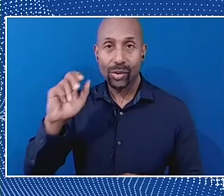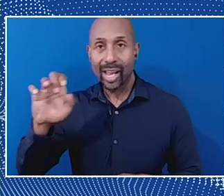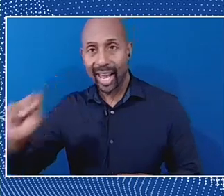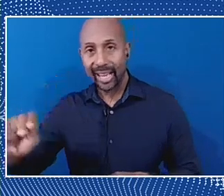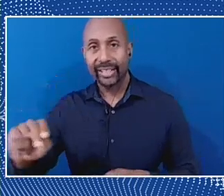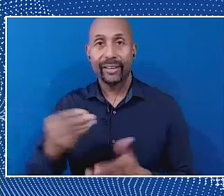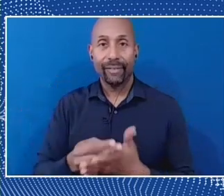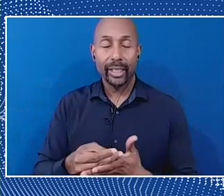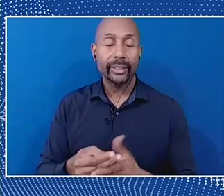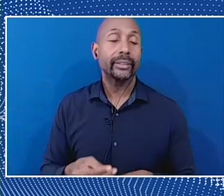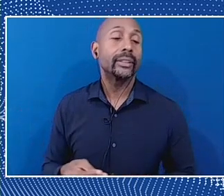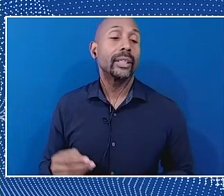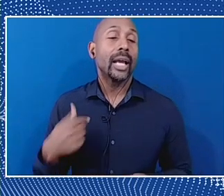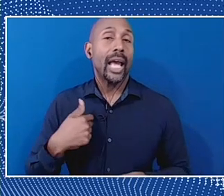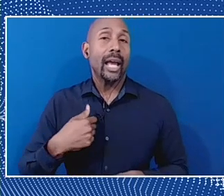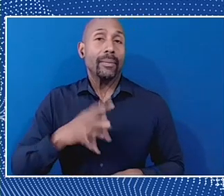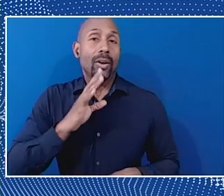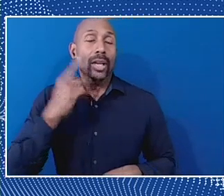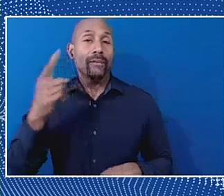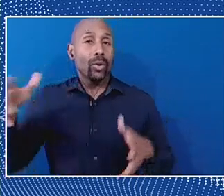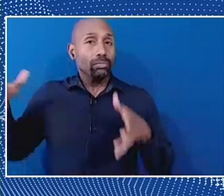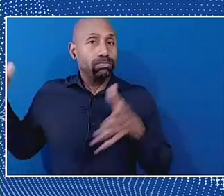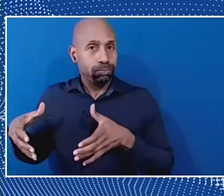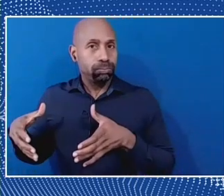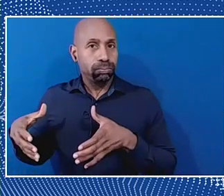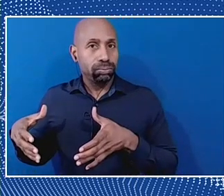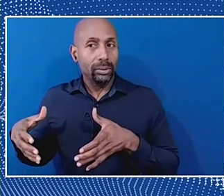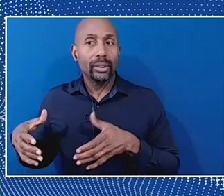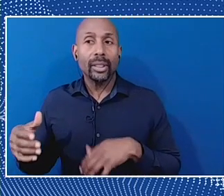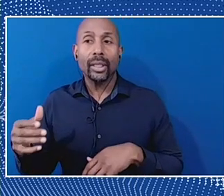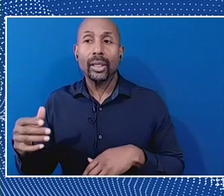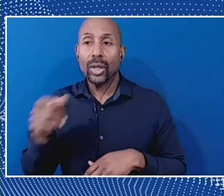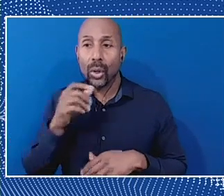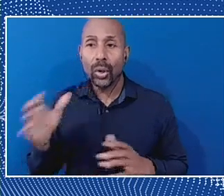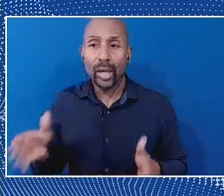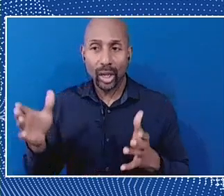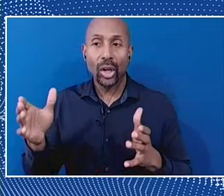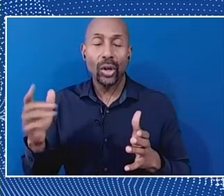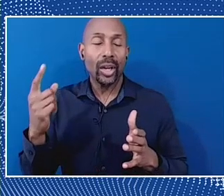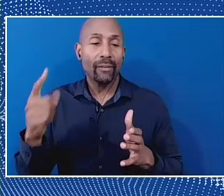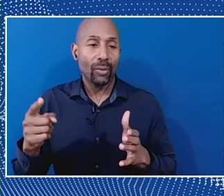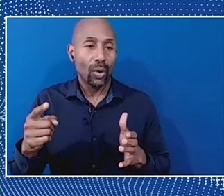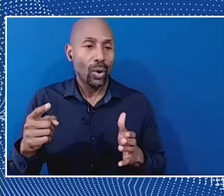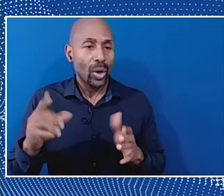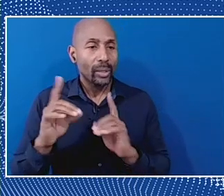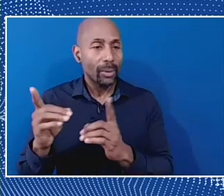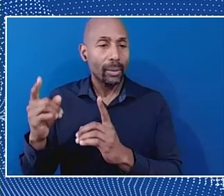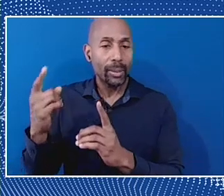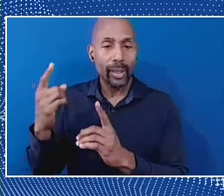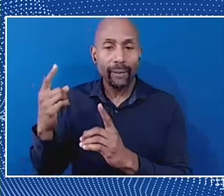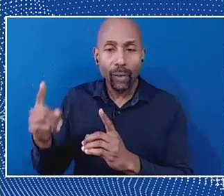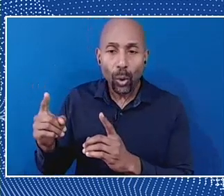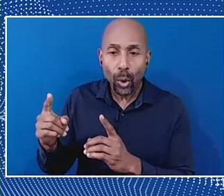borrowers who are encouraged by the Department of Education's proposal to relieve student debt for borrowers experiencing financial hardship.